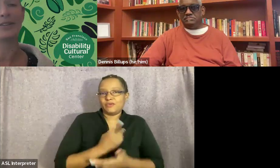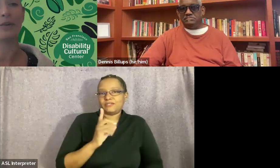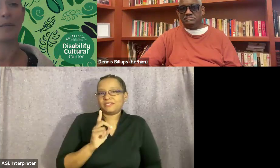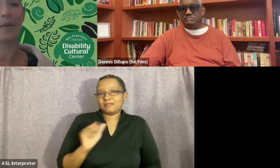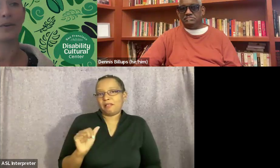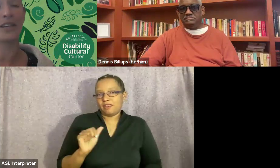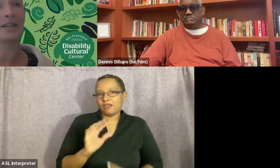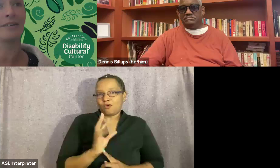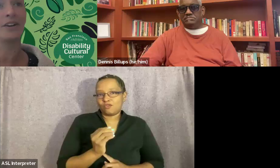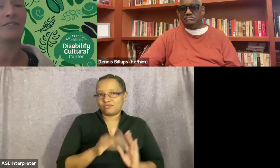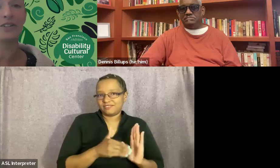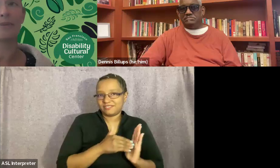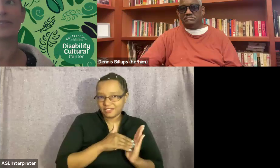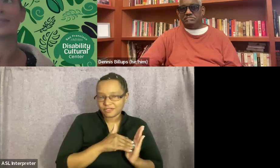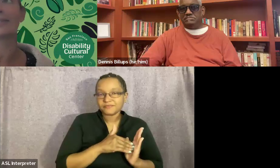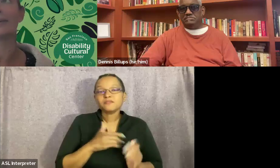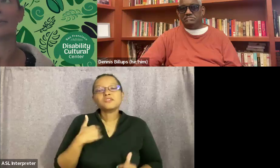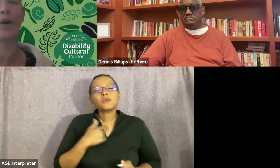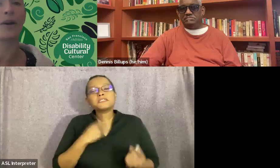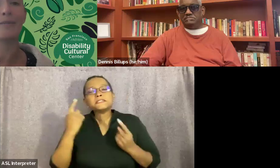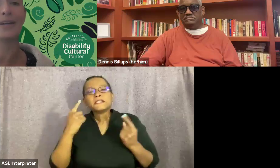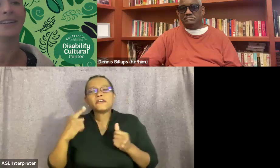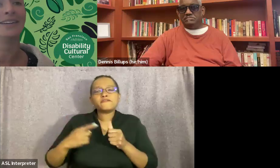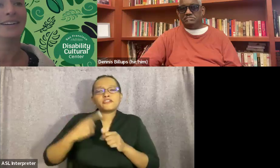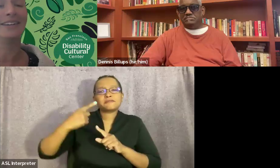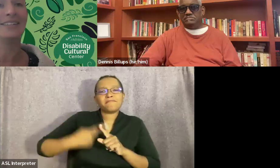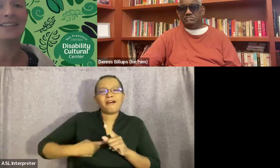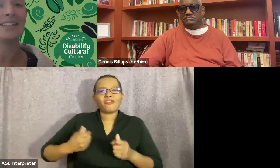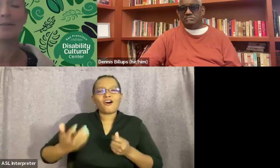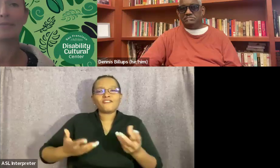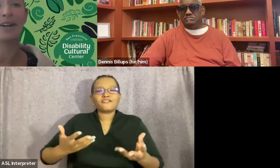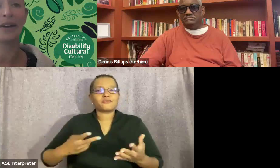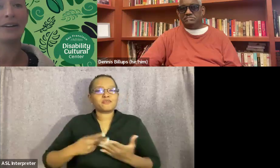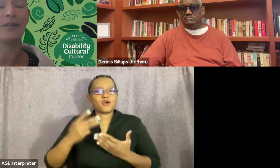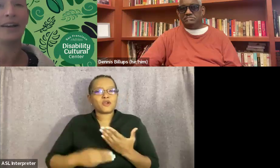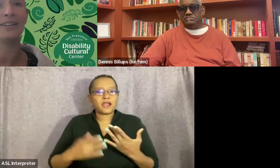So when we were thinking of our first month's programming, Dennis came to mind right away